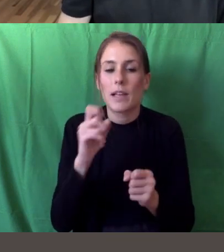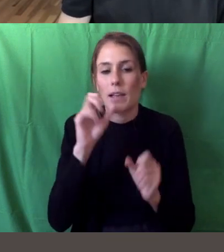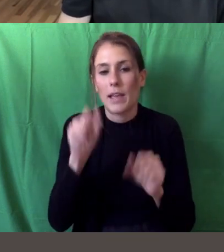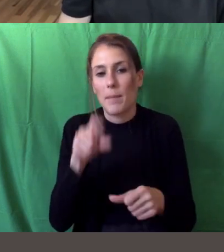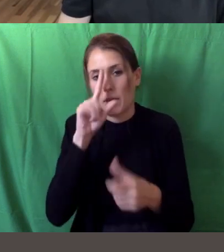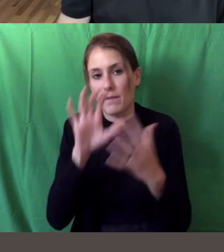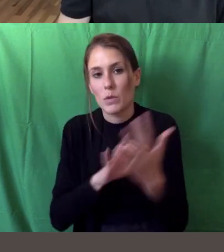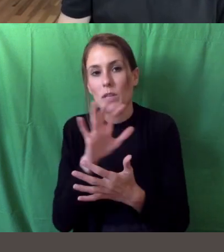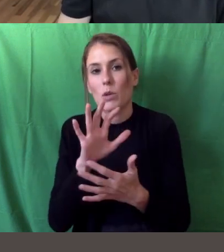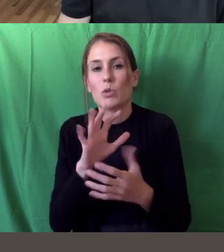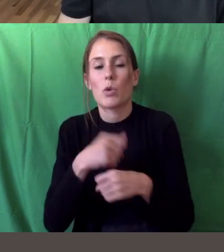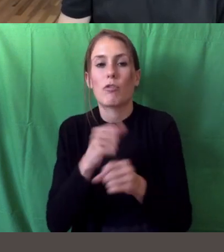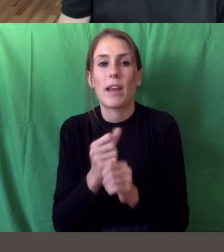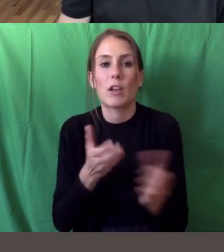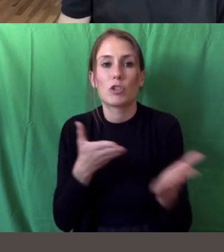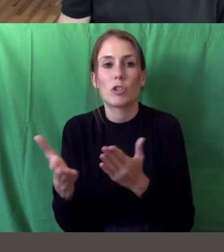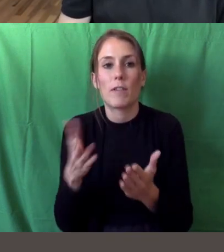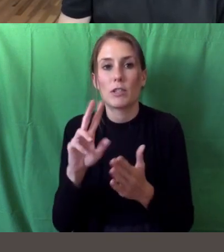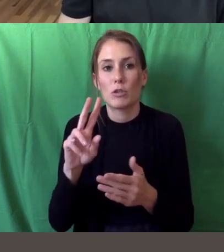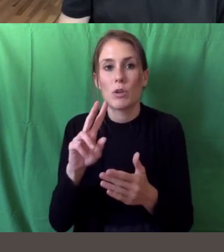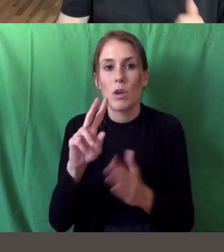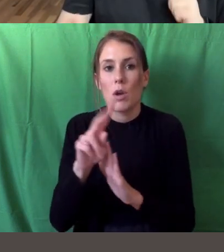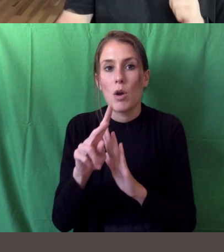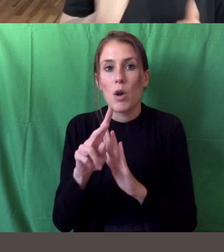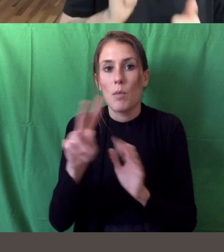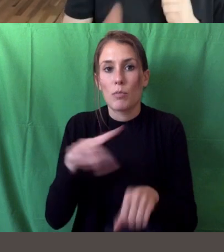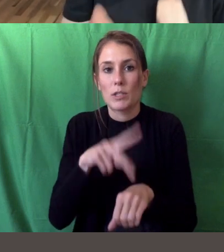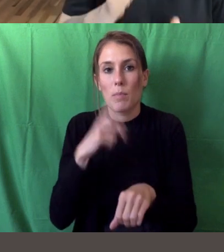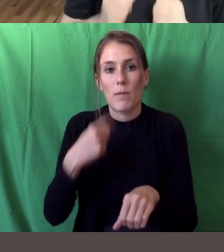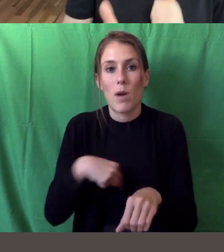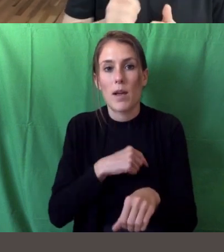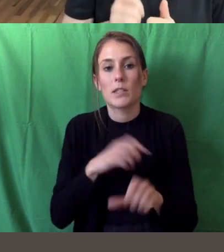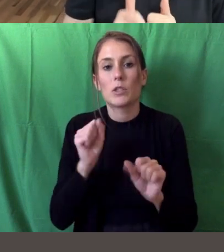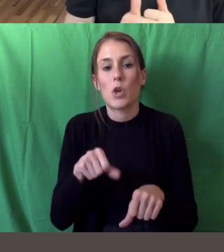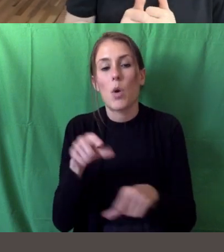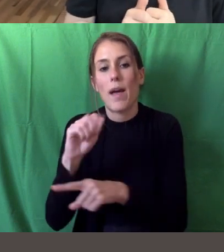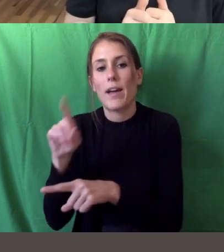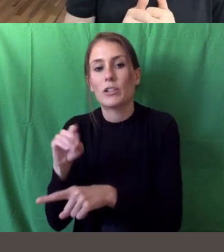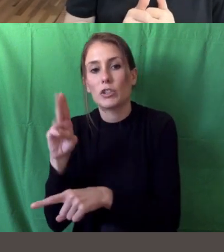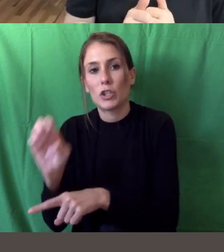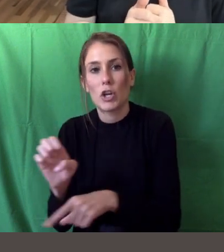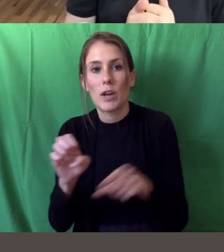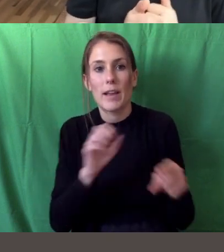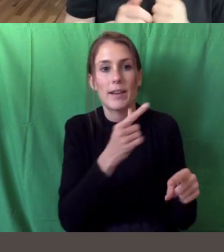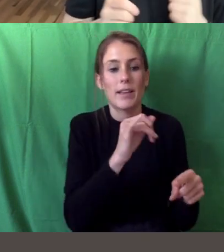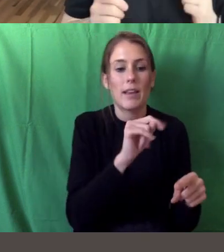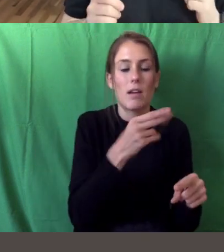So it's creating a service principle for us so that GitHub Actions in Azure can talk to one another securely.